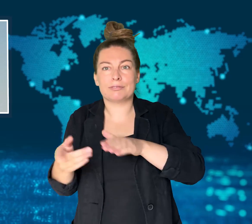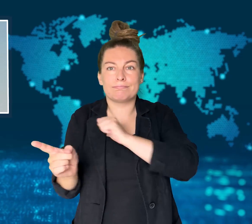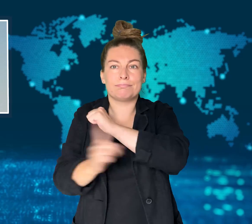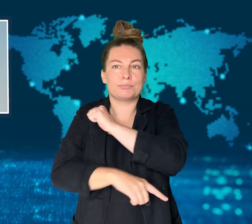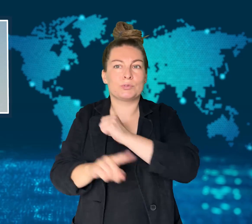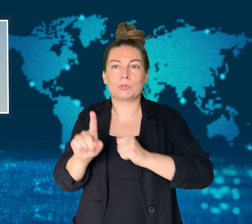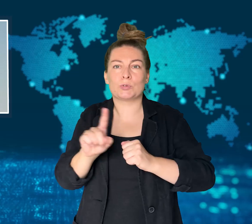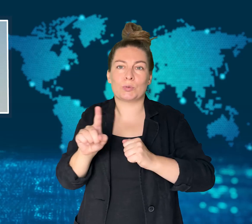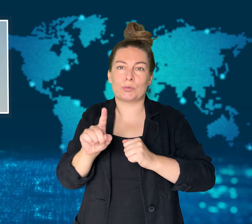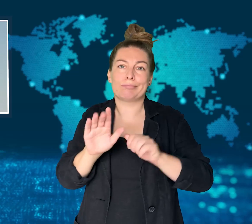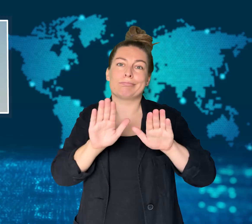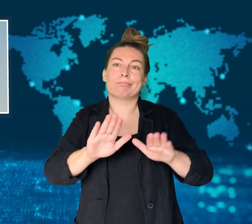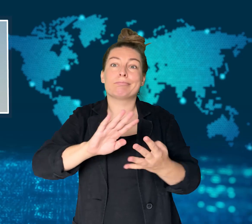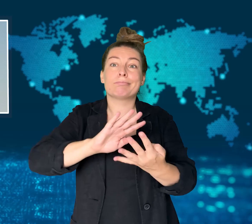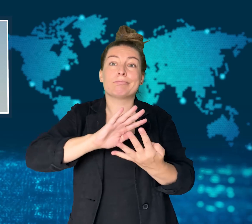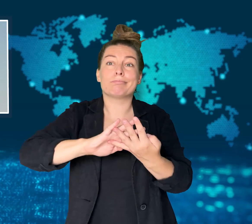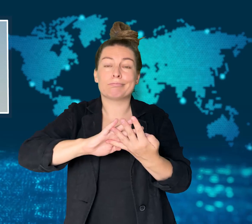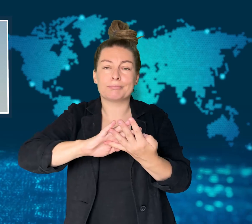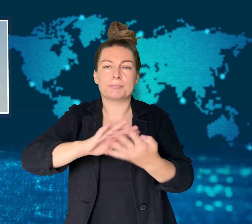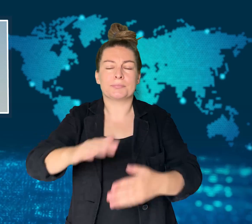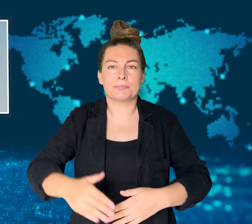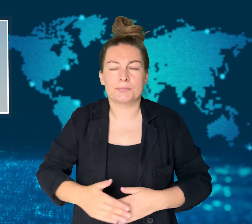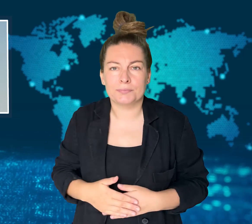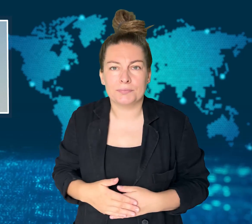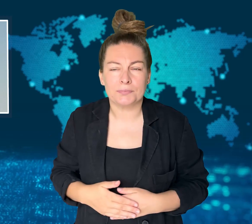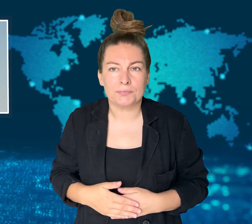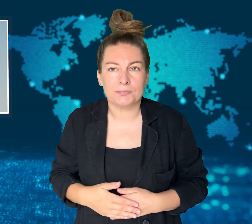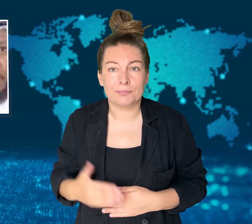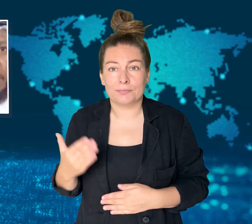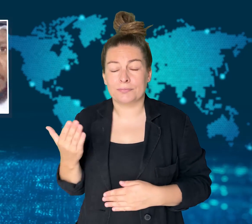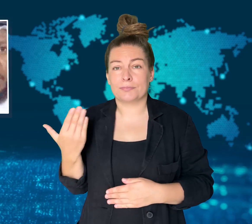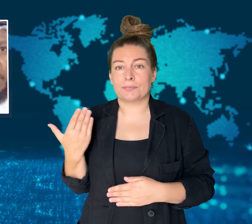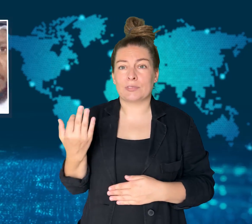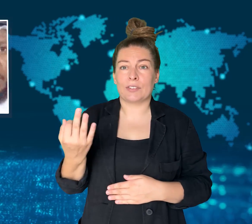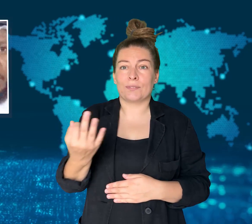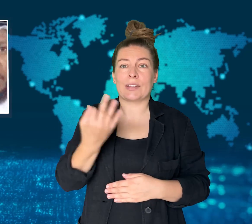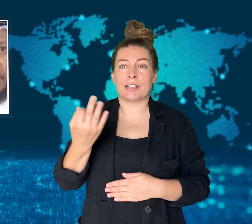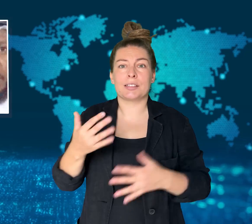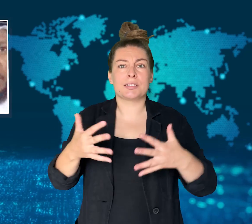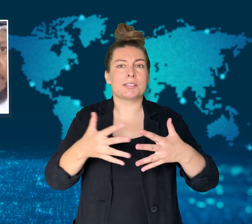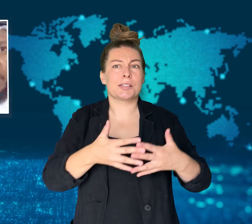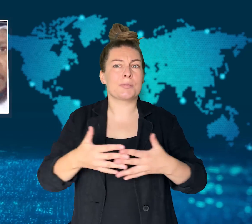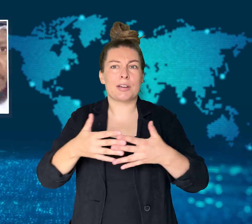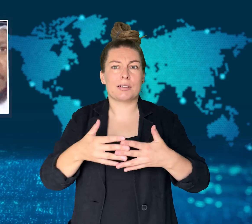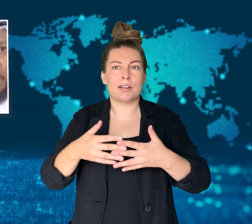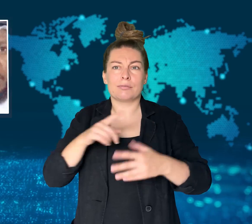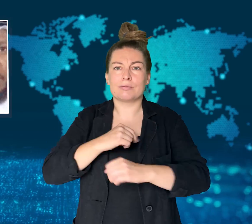in exchange for escaping the death penalty.